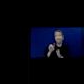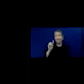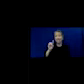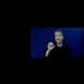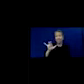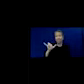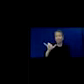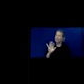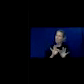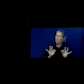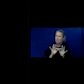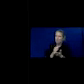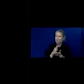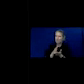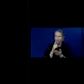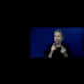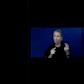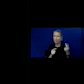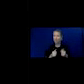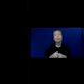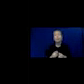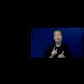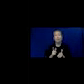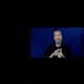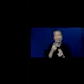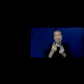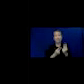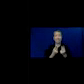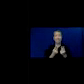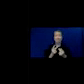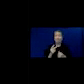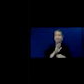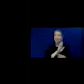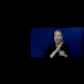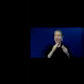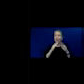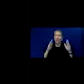My first visit with her was at her home, I remember her opening the door with a bright